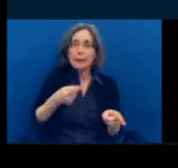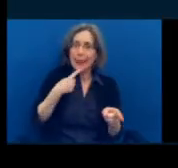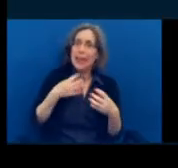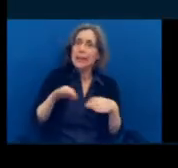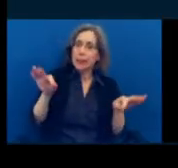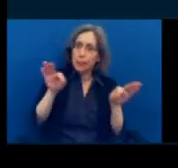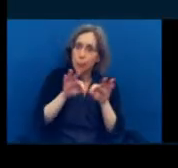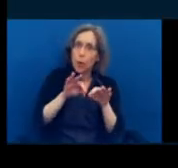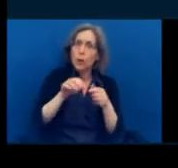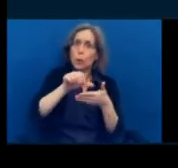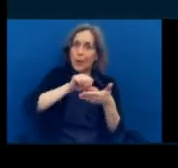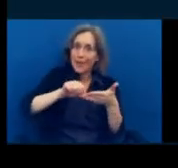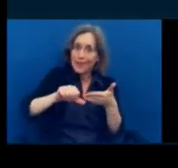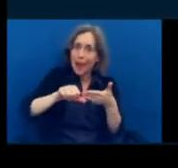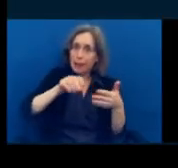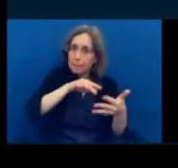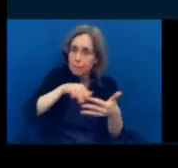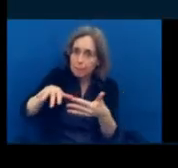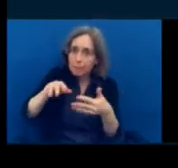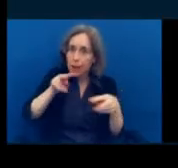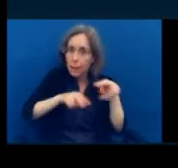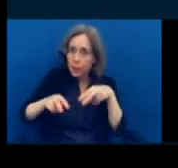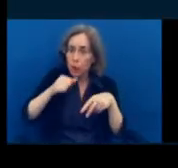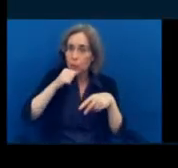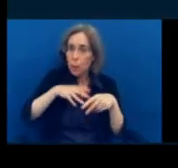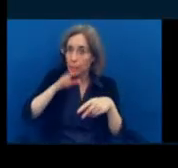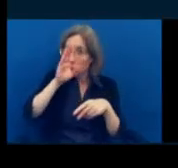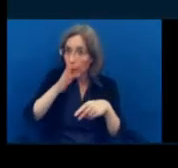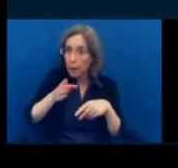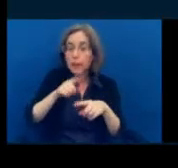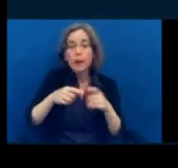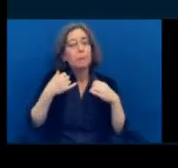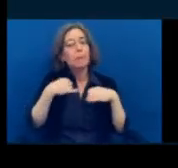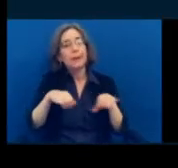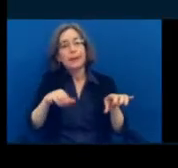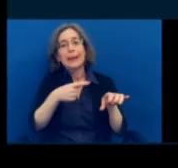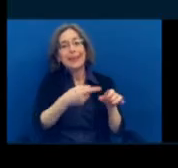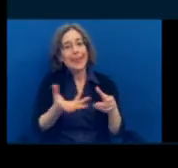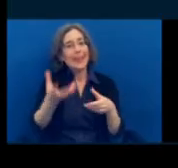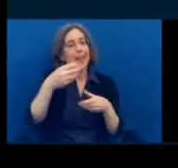WOMEN AND DIRECT OBSERVATION, HE STILL ALLOWED TRADITIONAL SEX AND GENDER BASED THEORIES TO